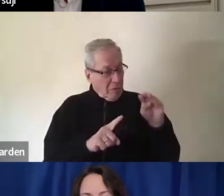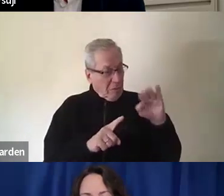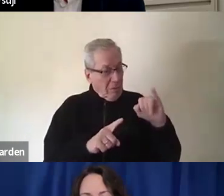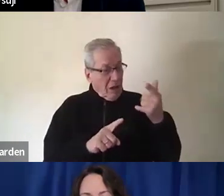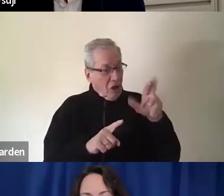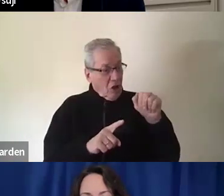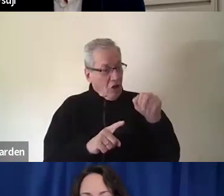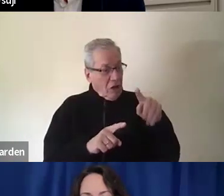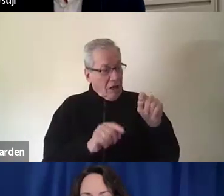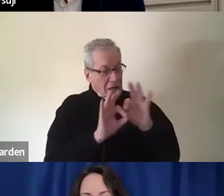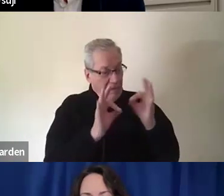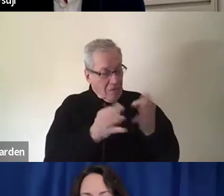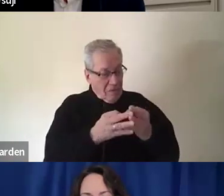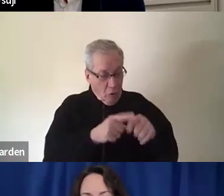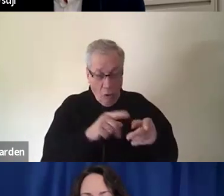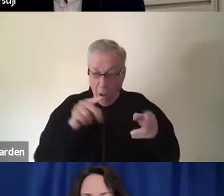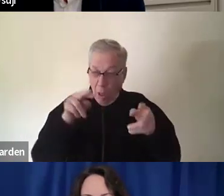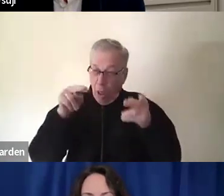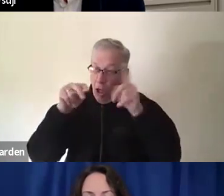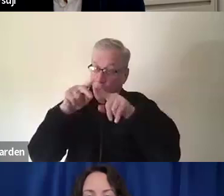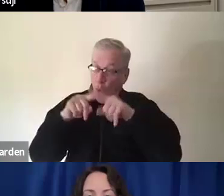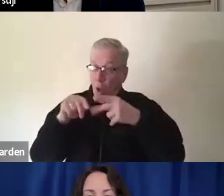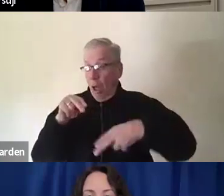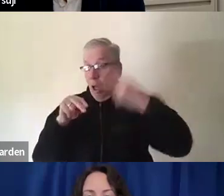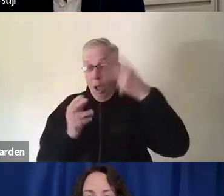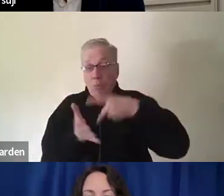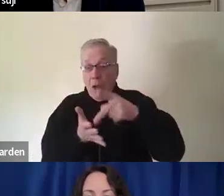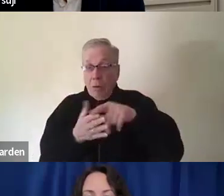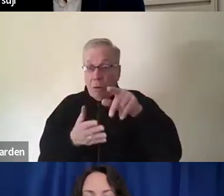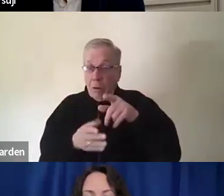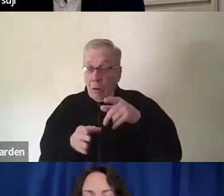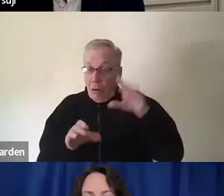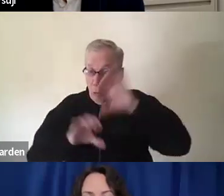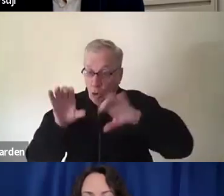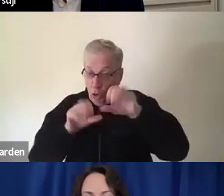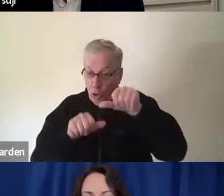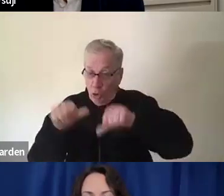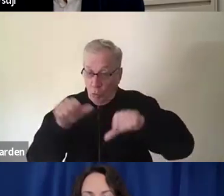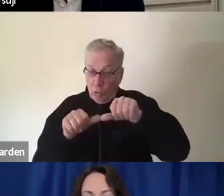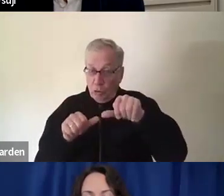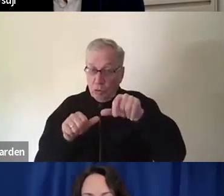then getting a high-paying computer science job is really transformational. And I think